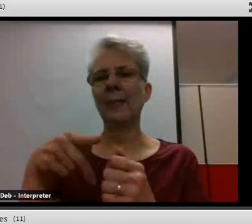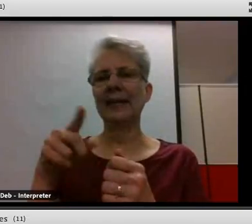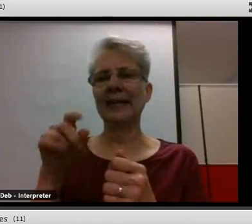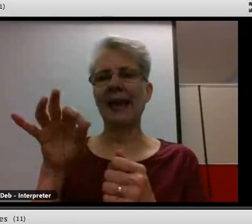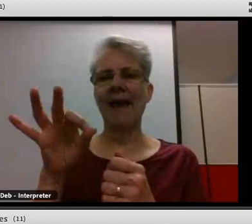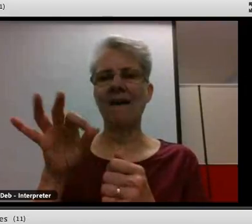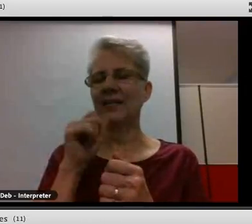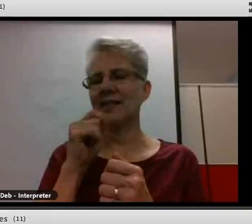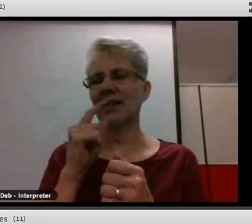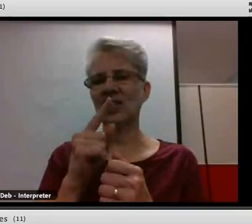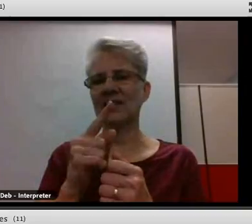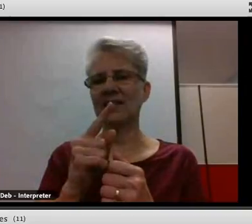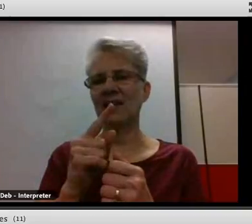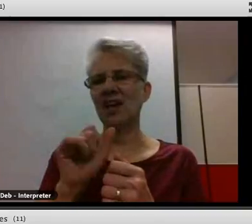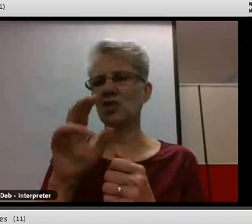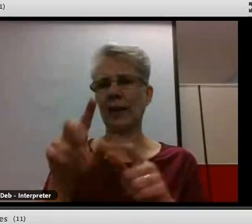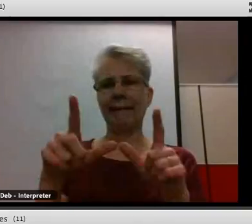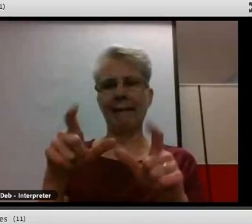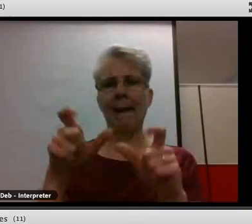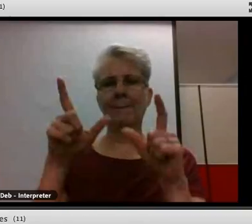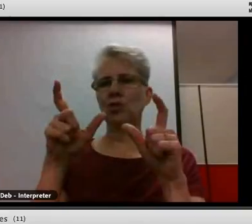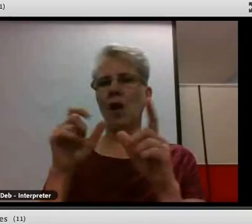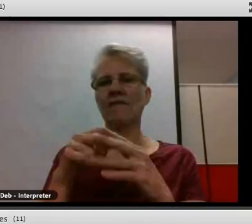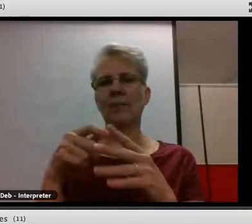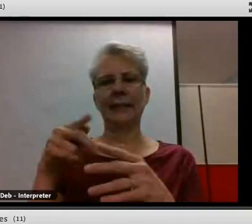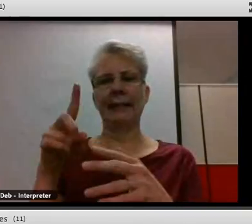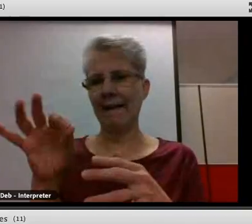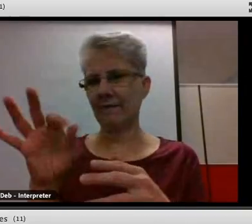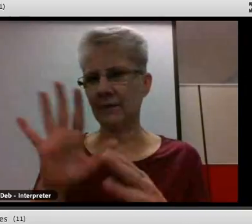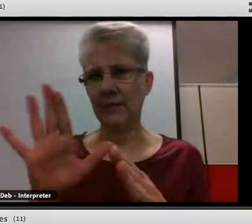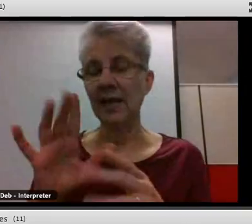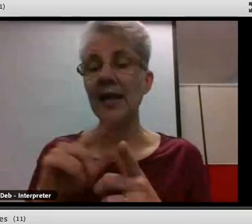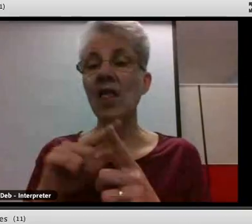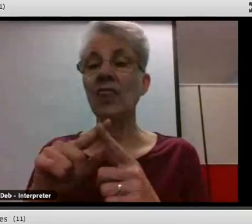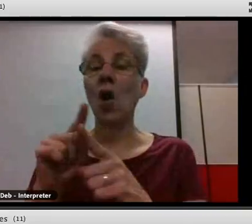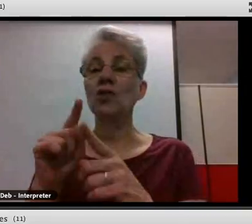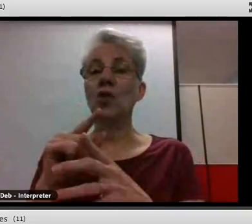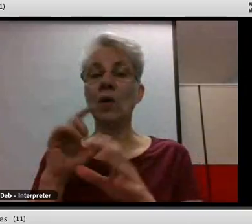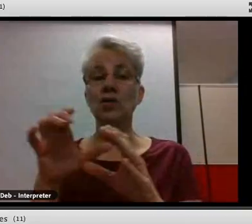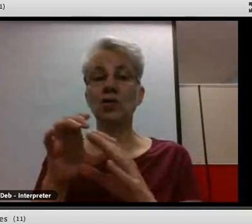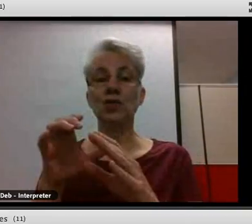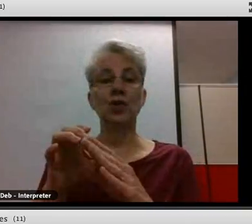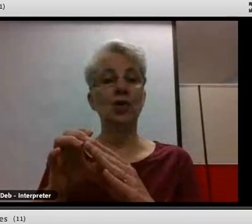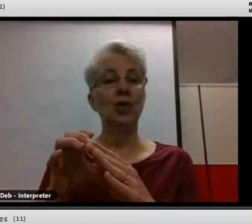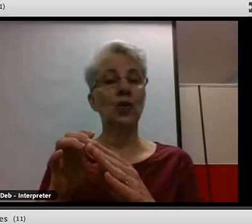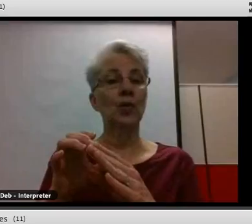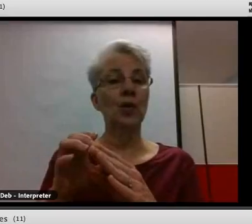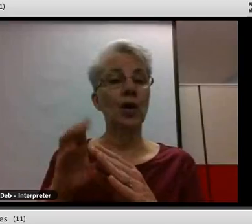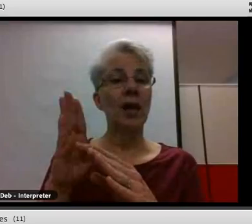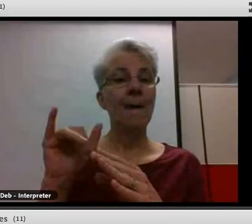they can go with their screen reader and do that. You can also, you know, if it takes them a long time